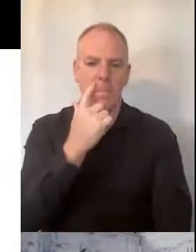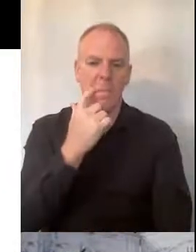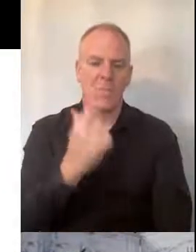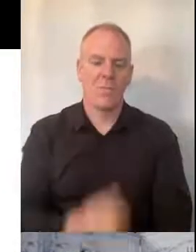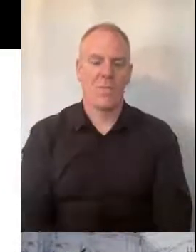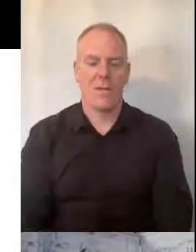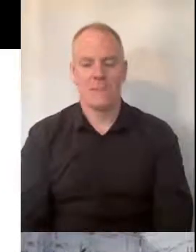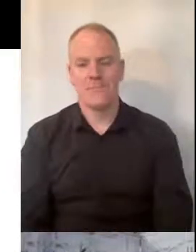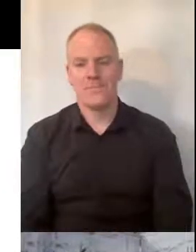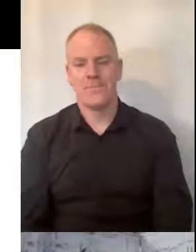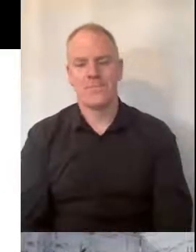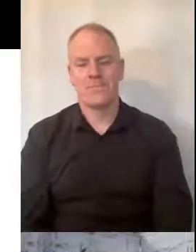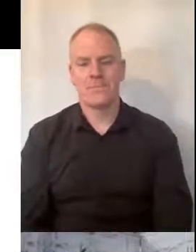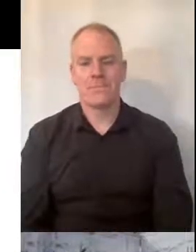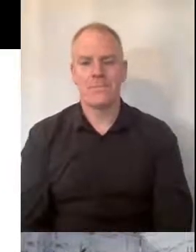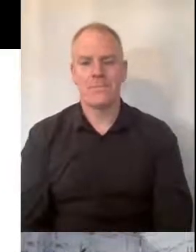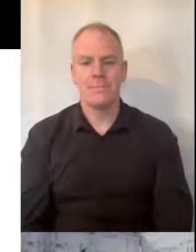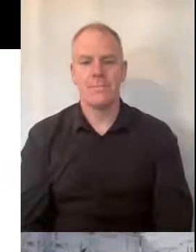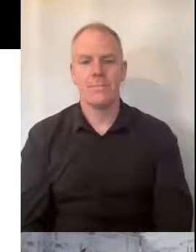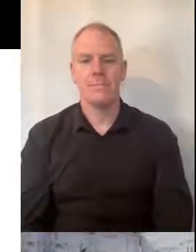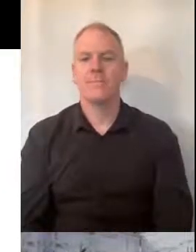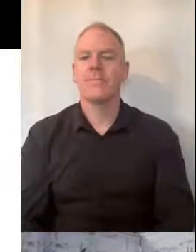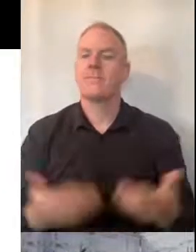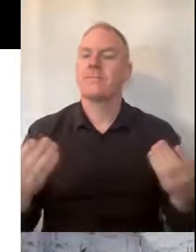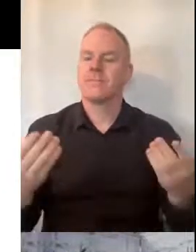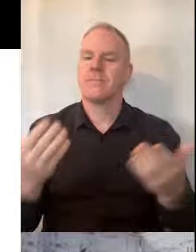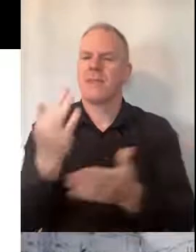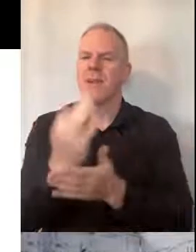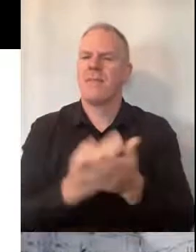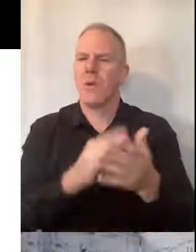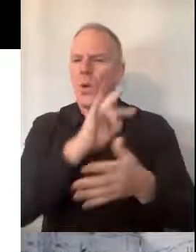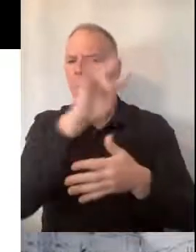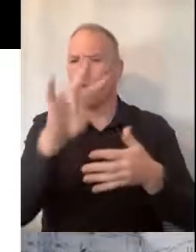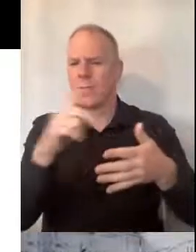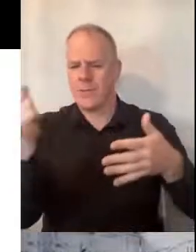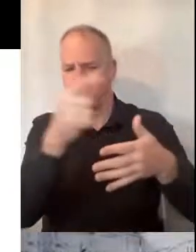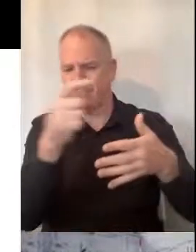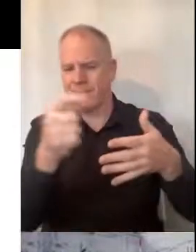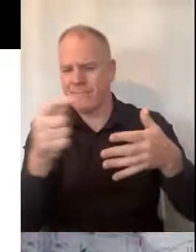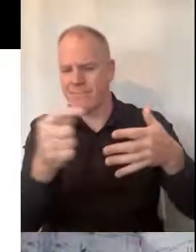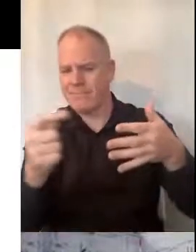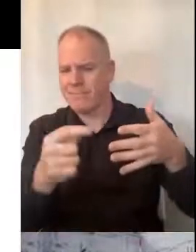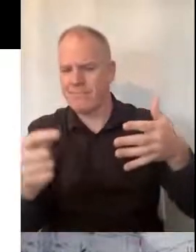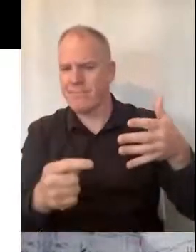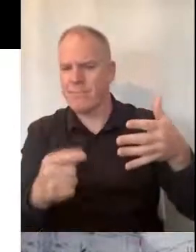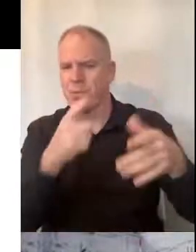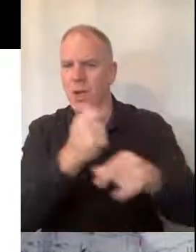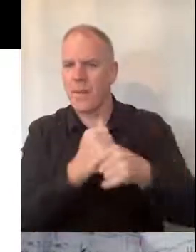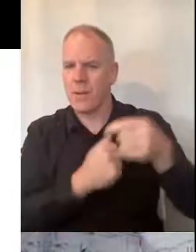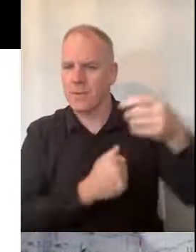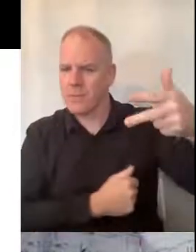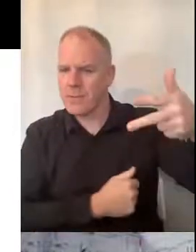OK, so. I just posed a couple of questions here for you to think about. Now if you feel you want